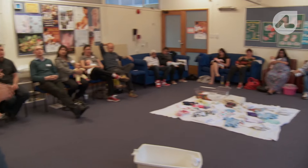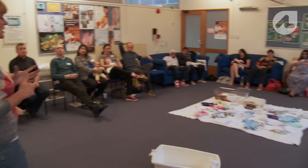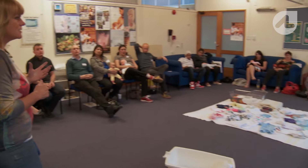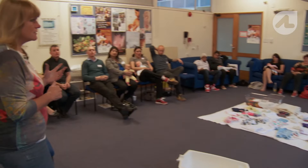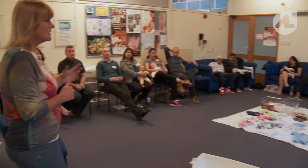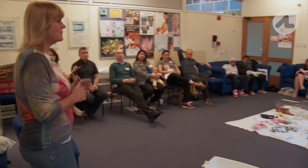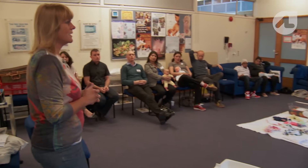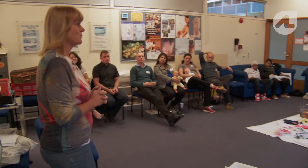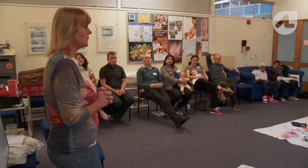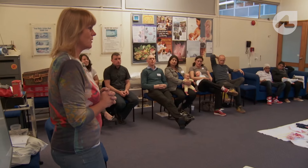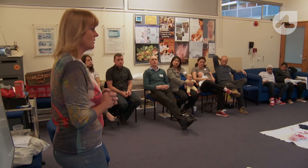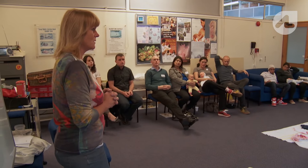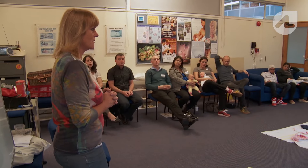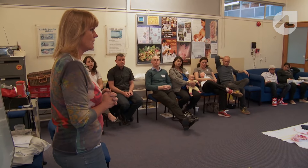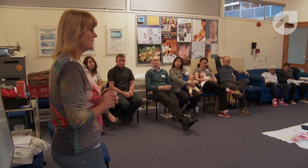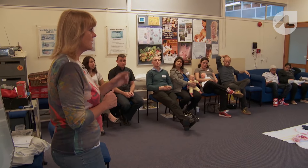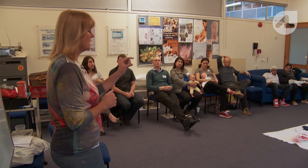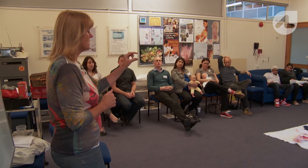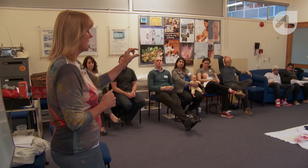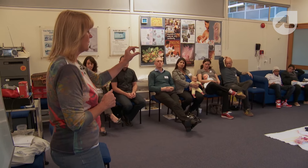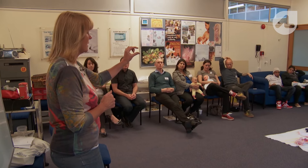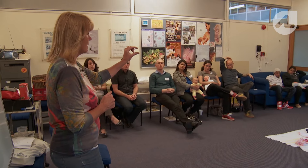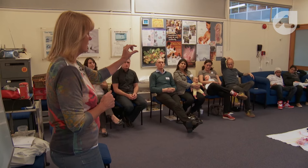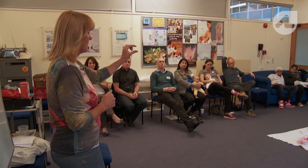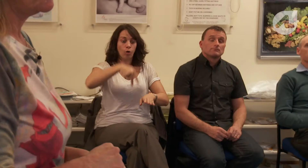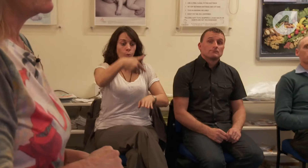they don't need a deep bath, they need a puddle.